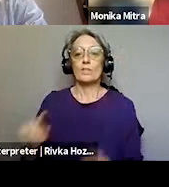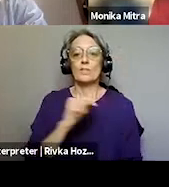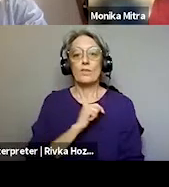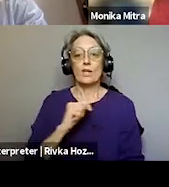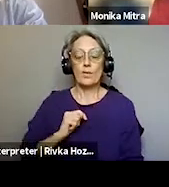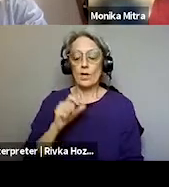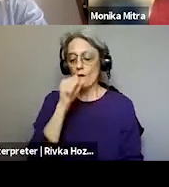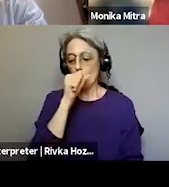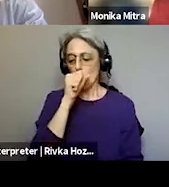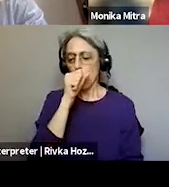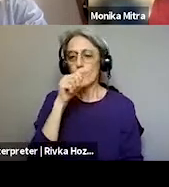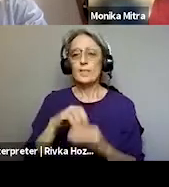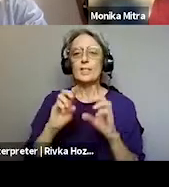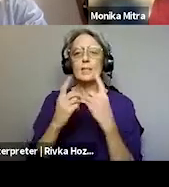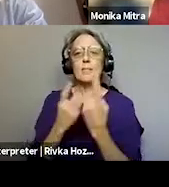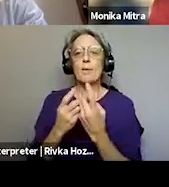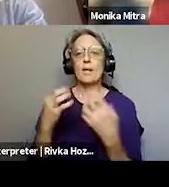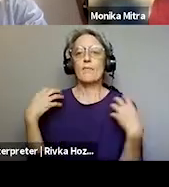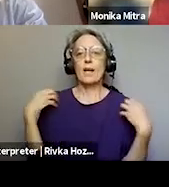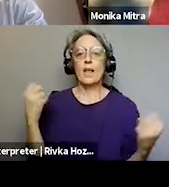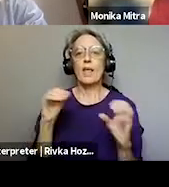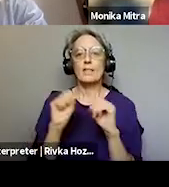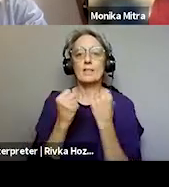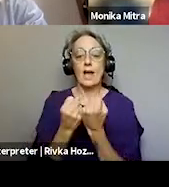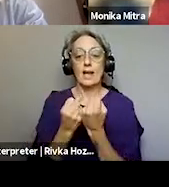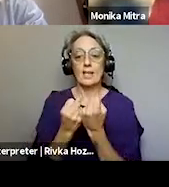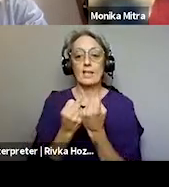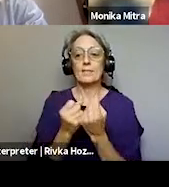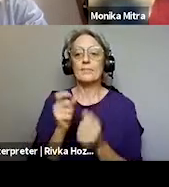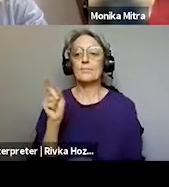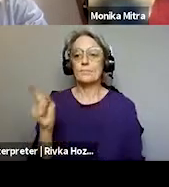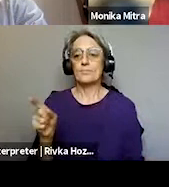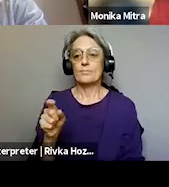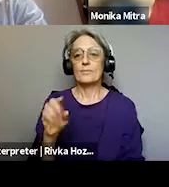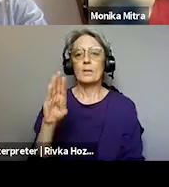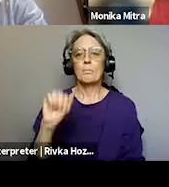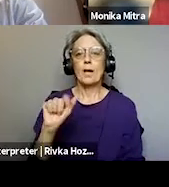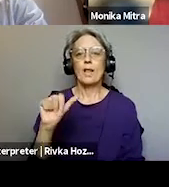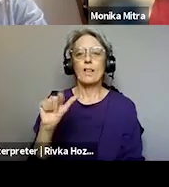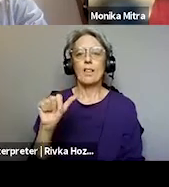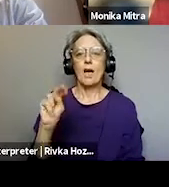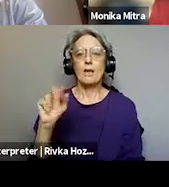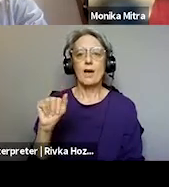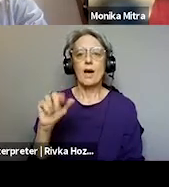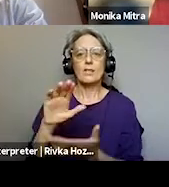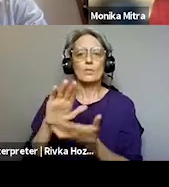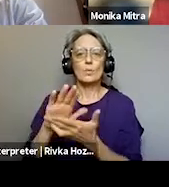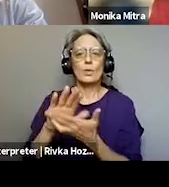in the Department of Health and Society at the Dalla Lana Schools of Public Health and adjunct